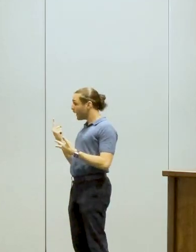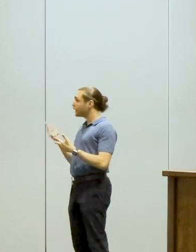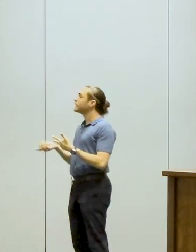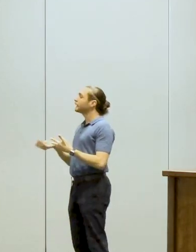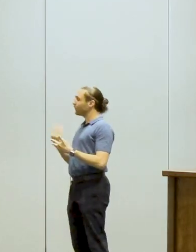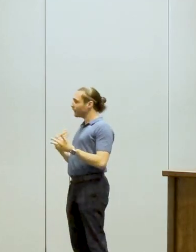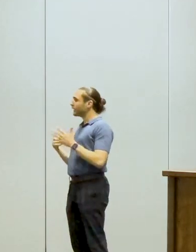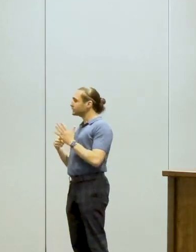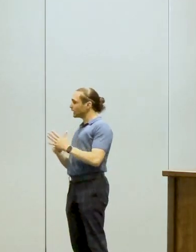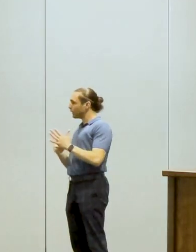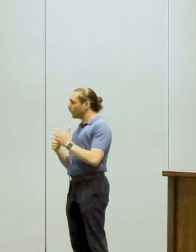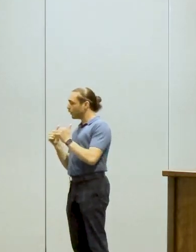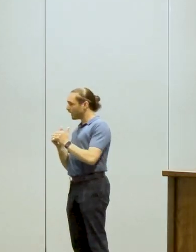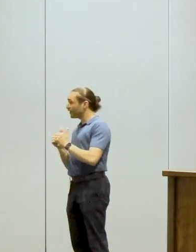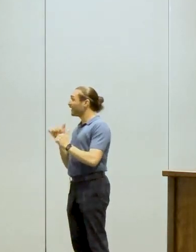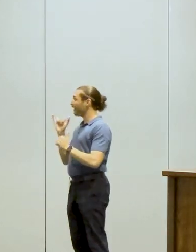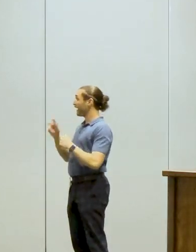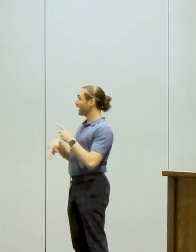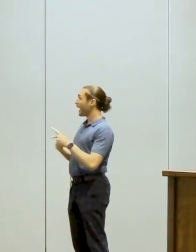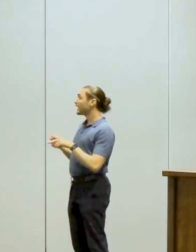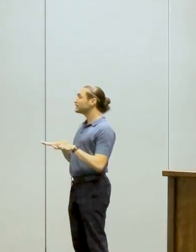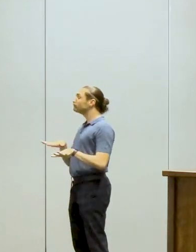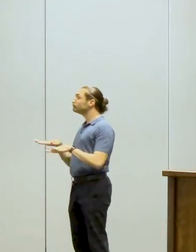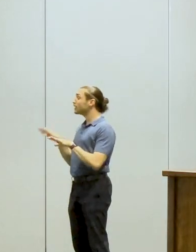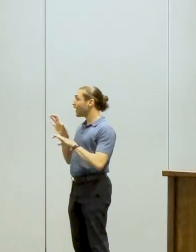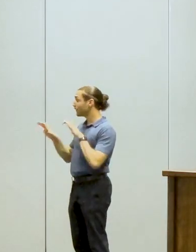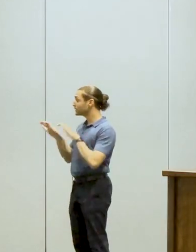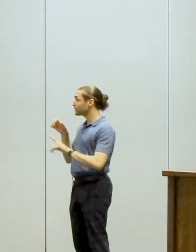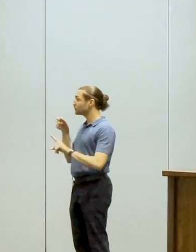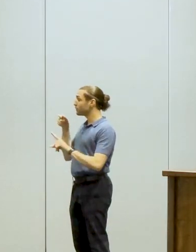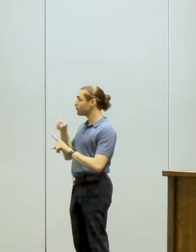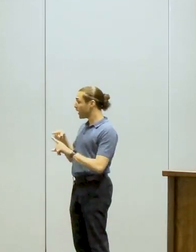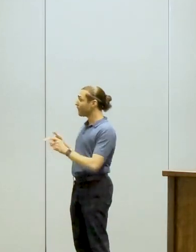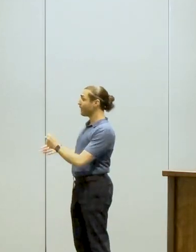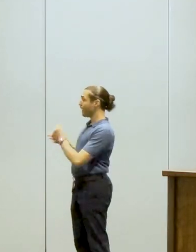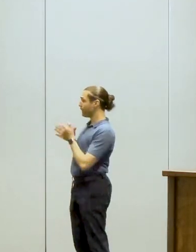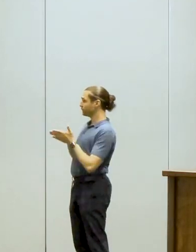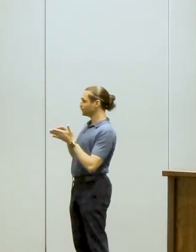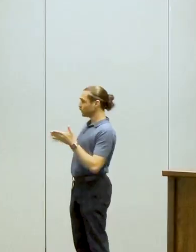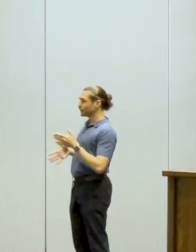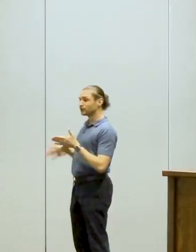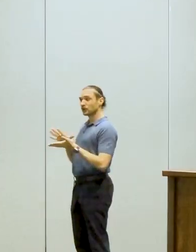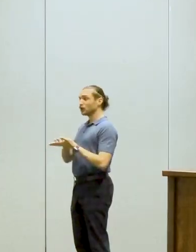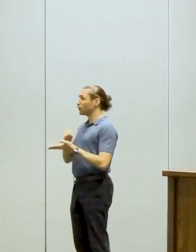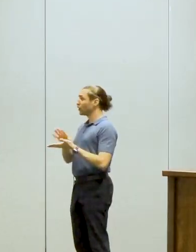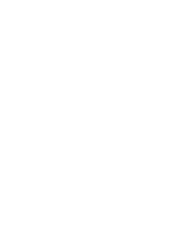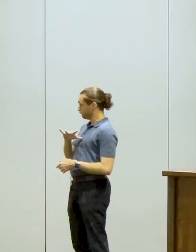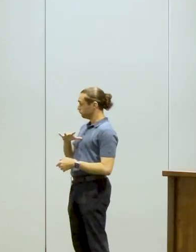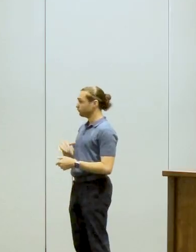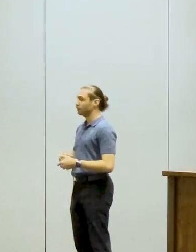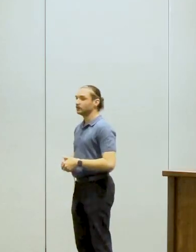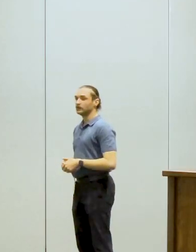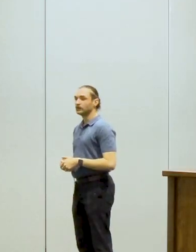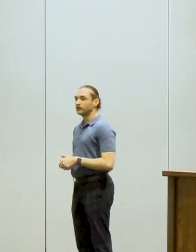by using conversational prompts, students can learn hands free and on demand, anytime, anywhere, spatial and temporal